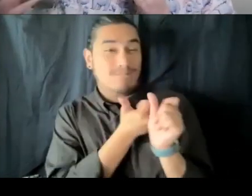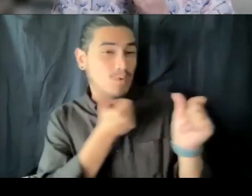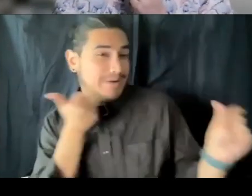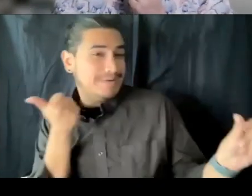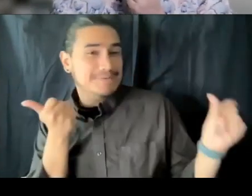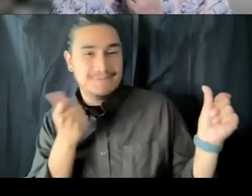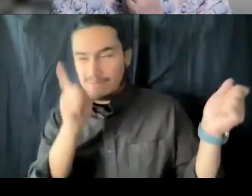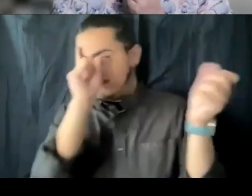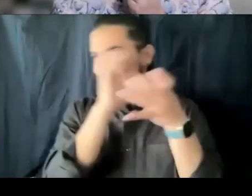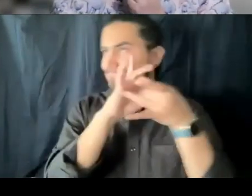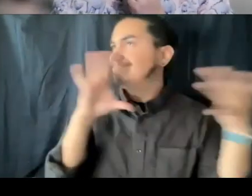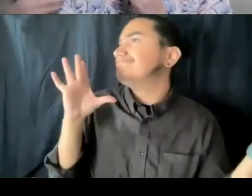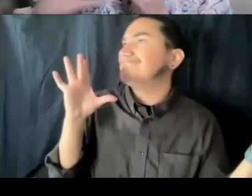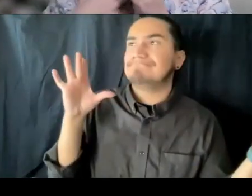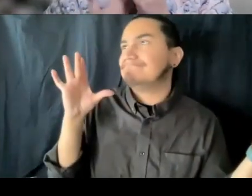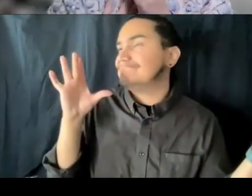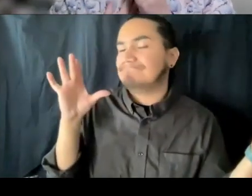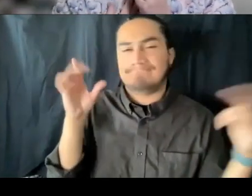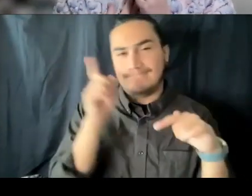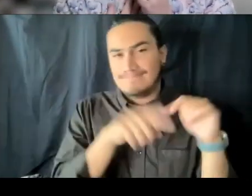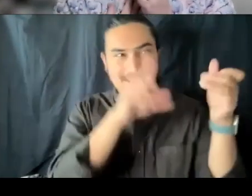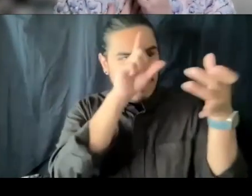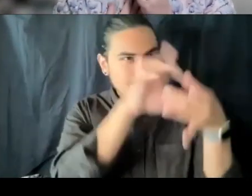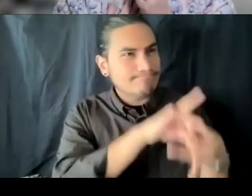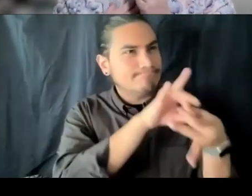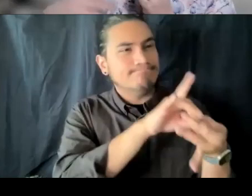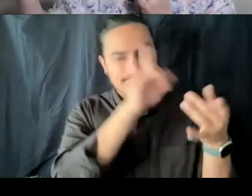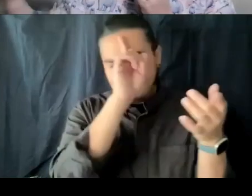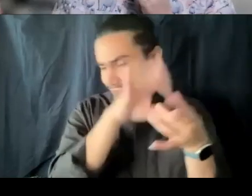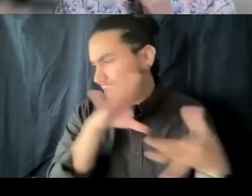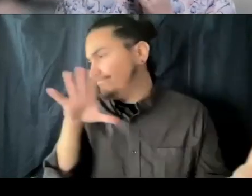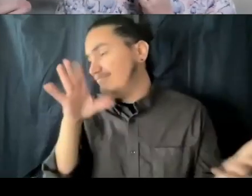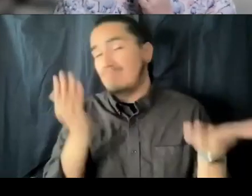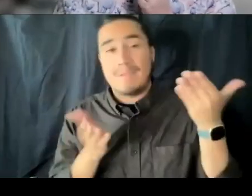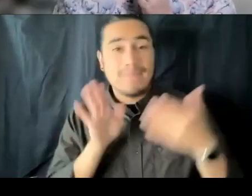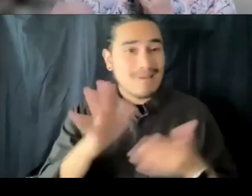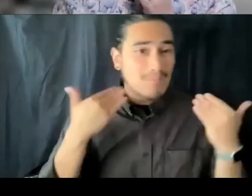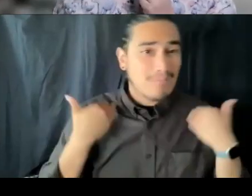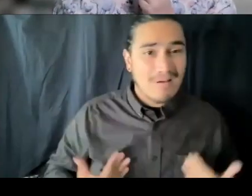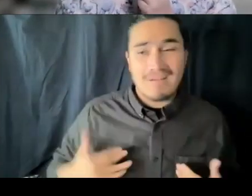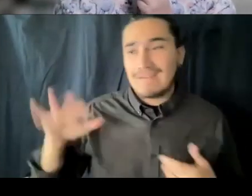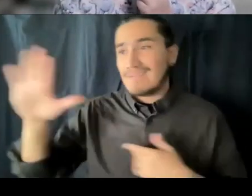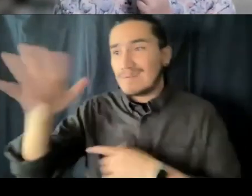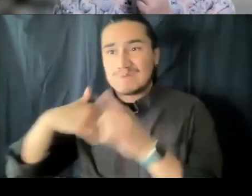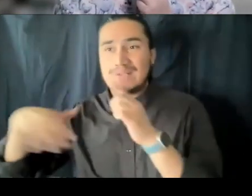to disconnect from possibly their bodies, their surroundings from other people.